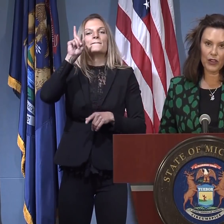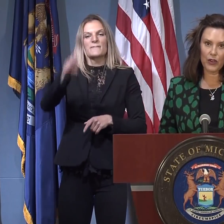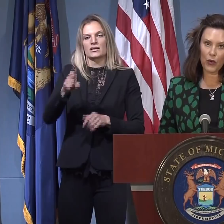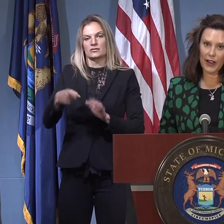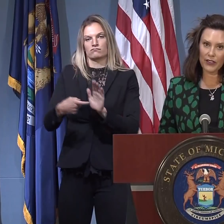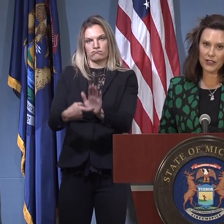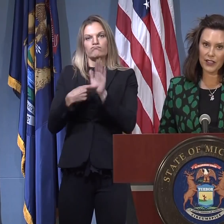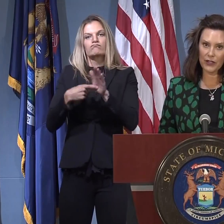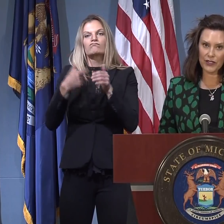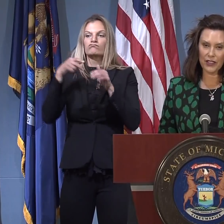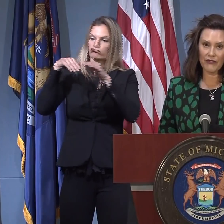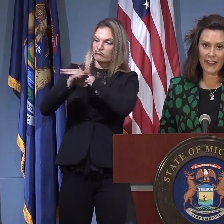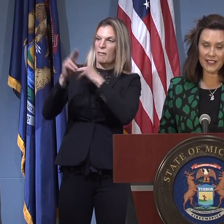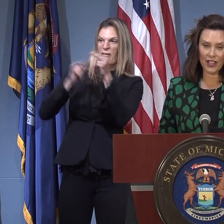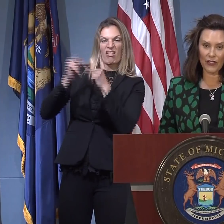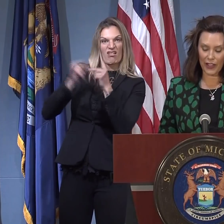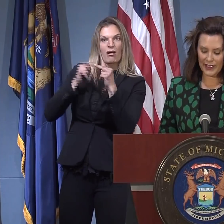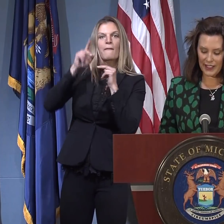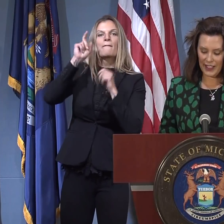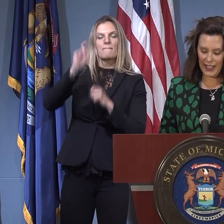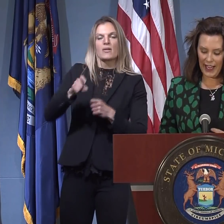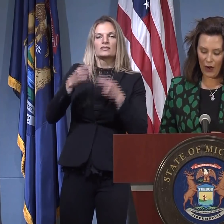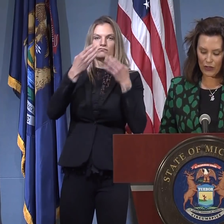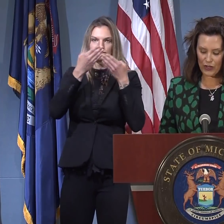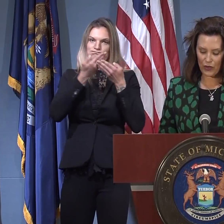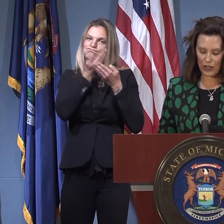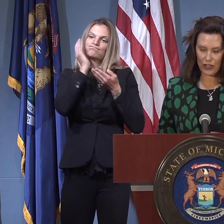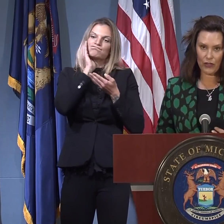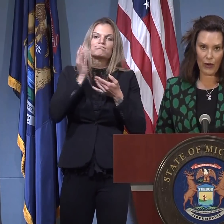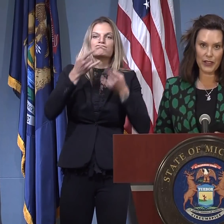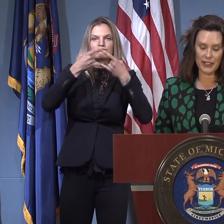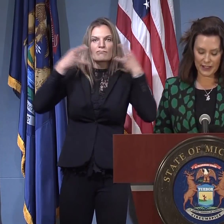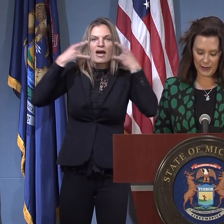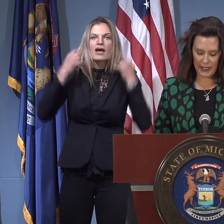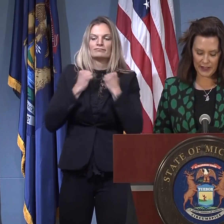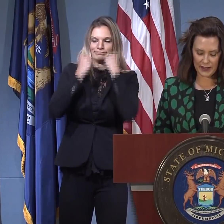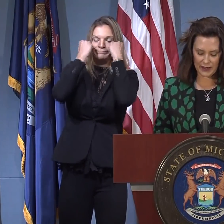ORDER REQUIRING MASK USE IN ALL INDOOR PUBLIC PLACES.